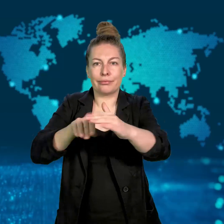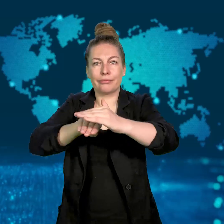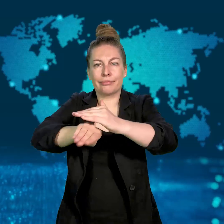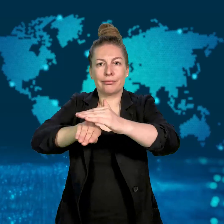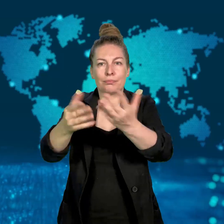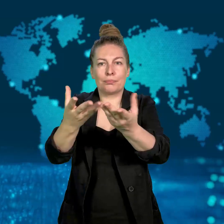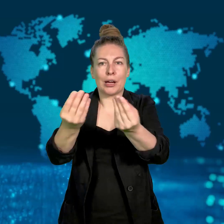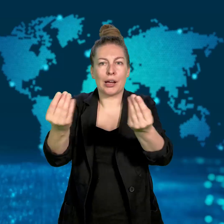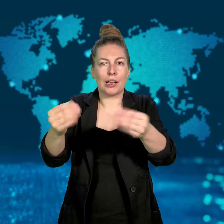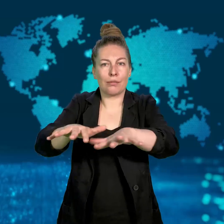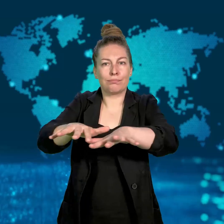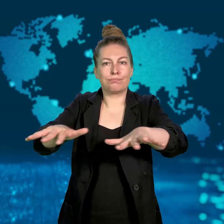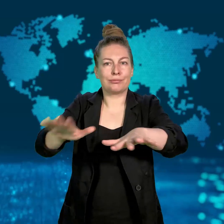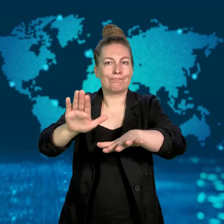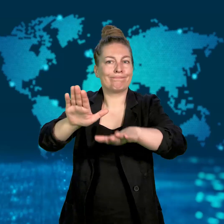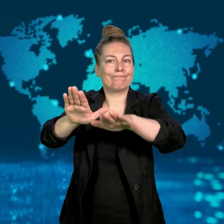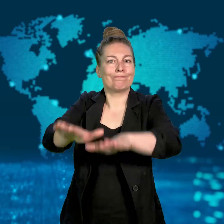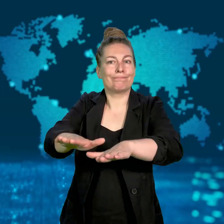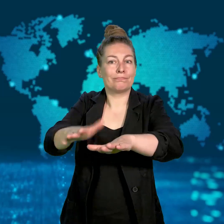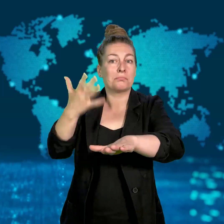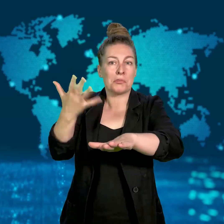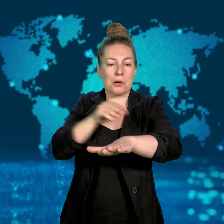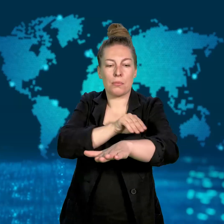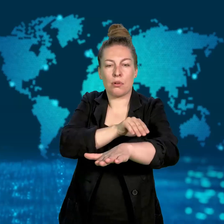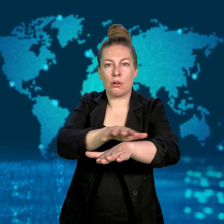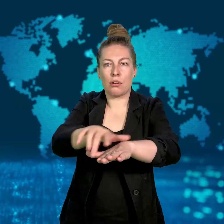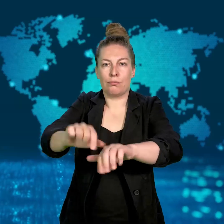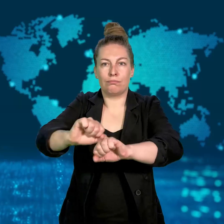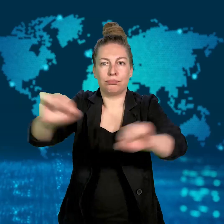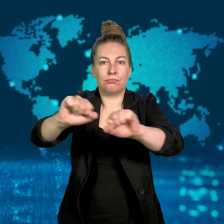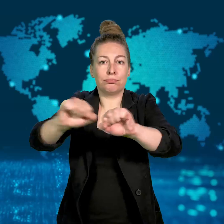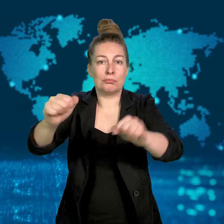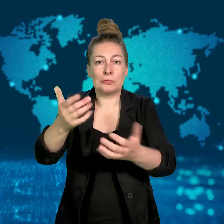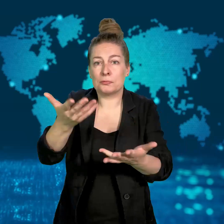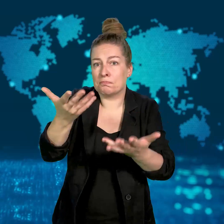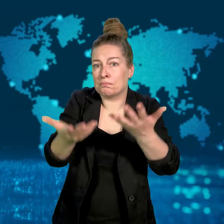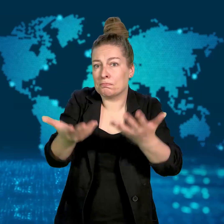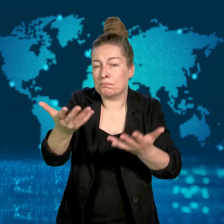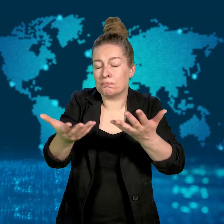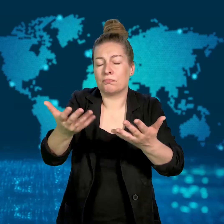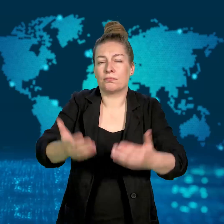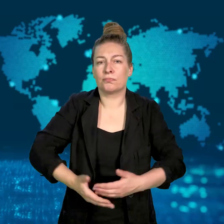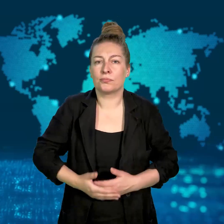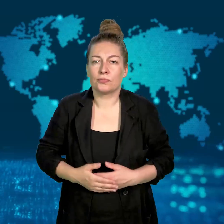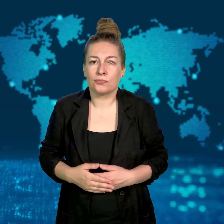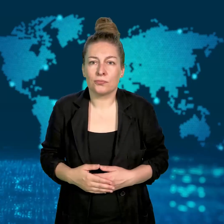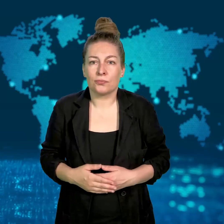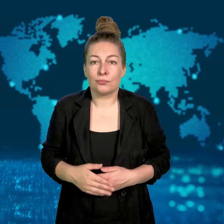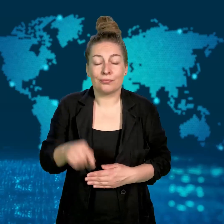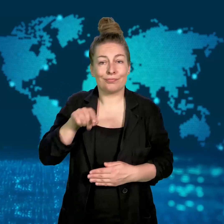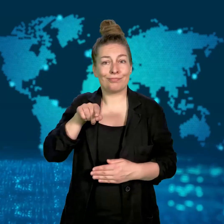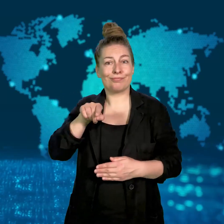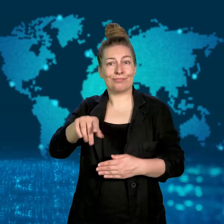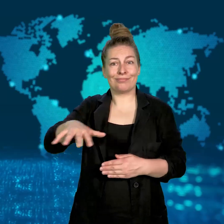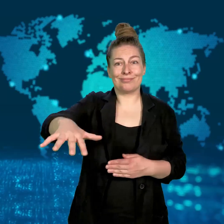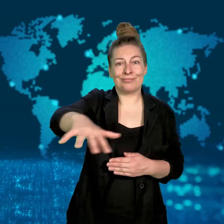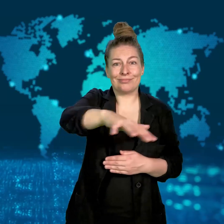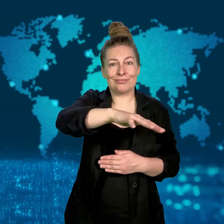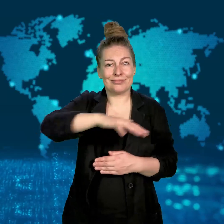It is the deadliest incident in Rafah since the Rafah operation began on May 7th.